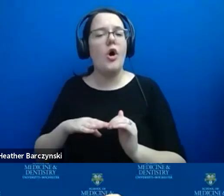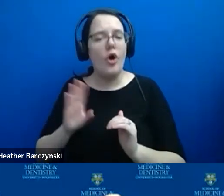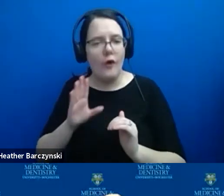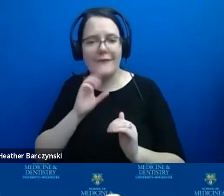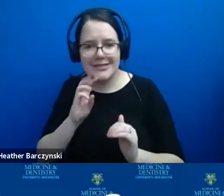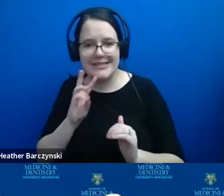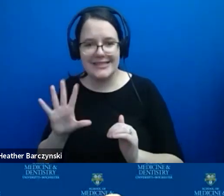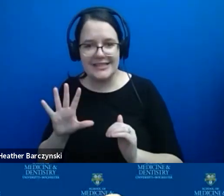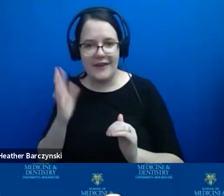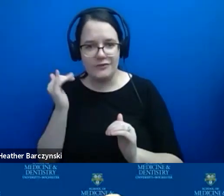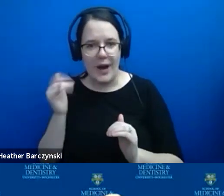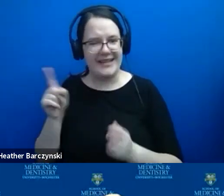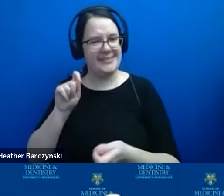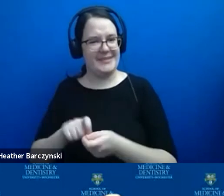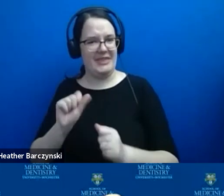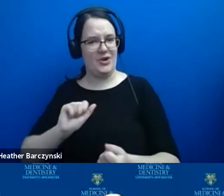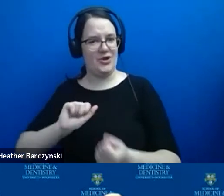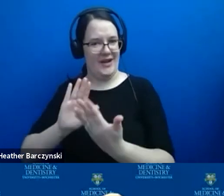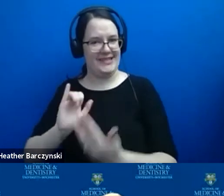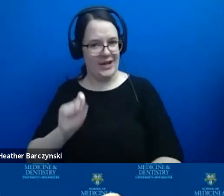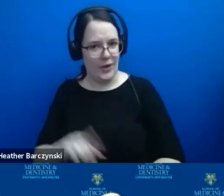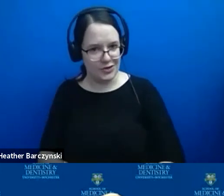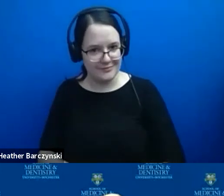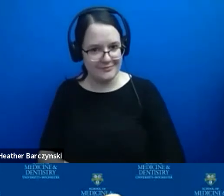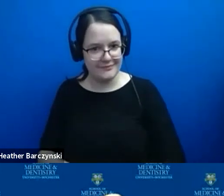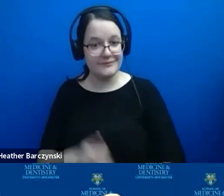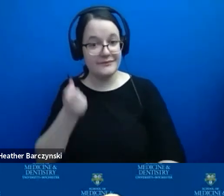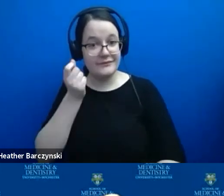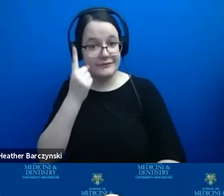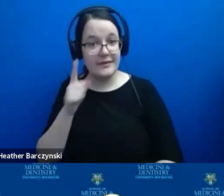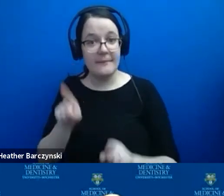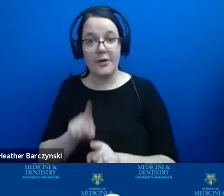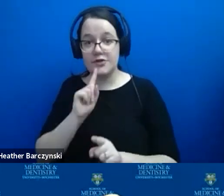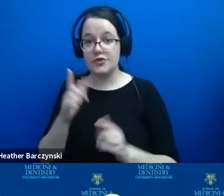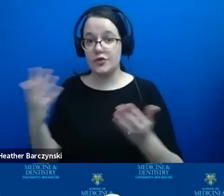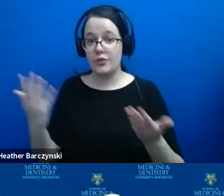so they could answer that question but what's also true is the infection rate is lower in